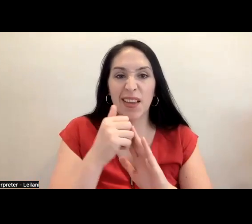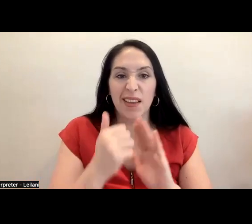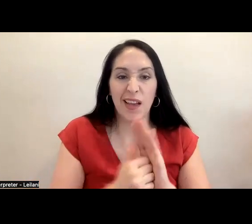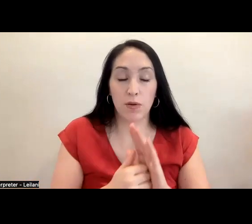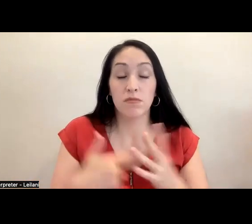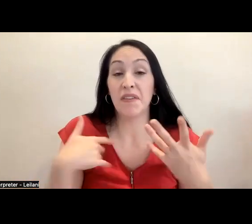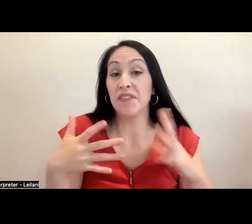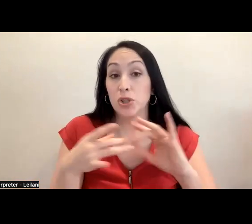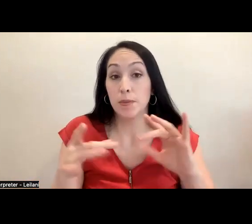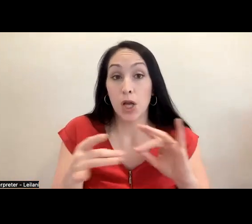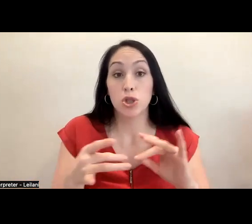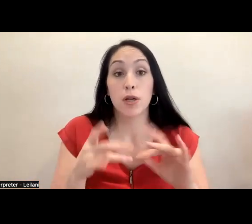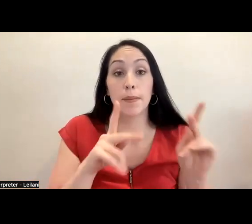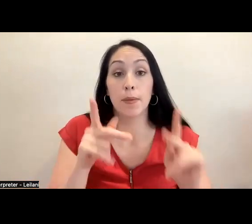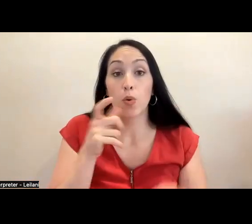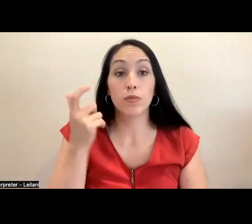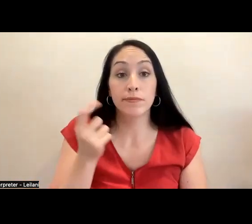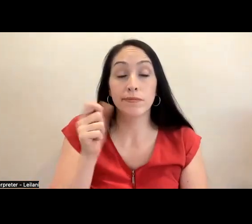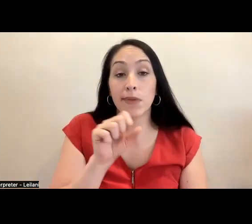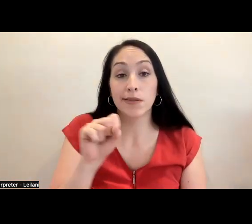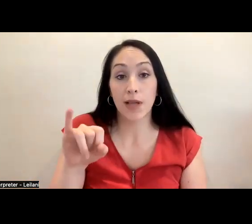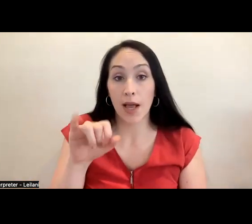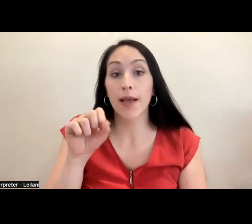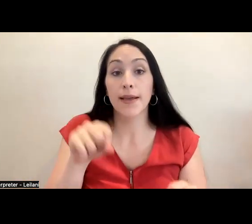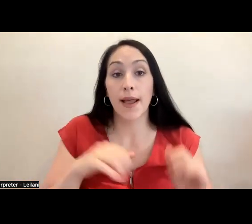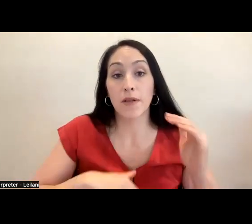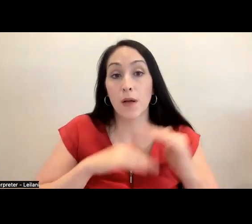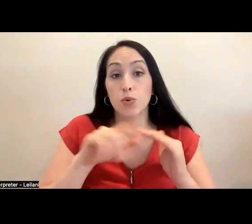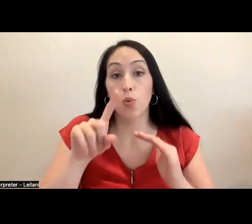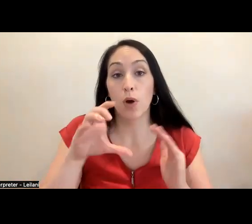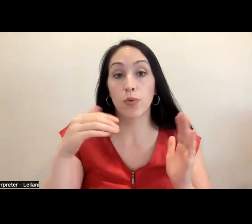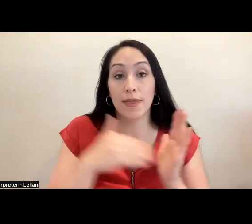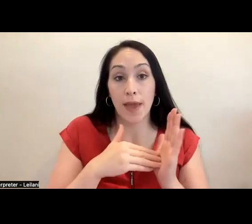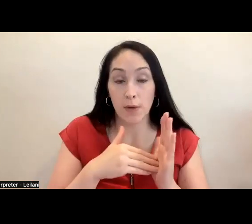could have, up to a 100,000 before it starts counting towards the resource limit.